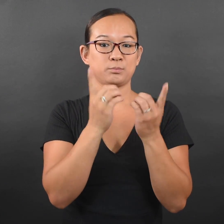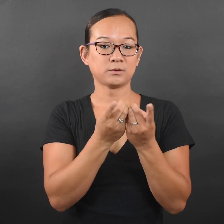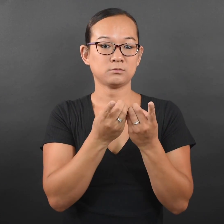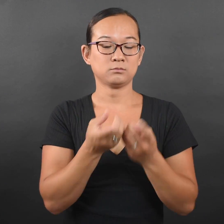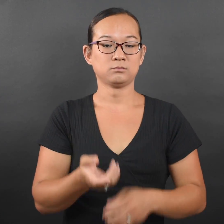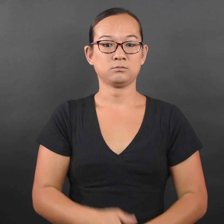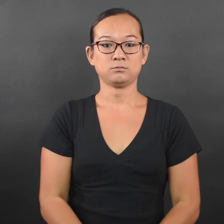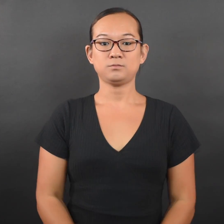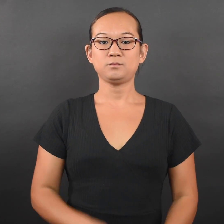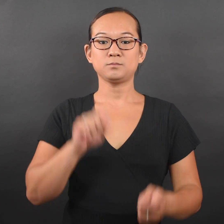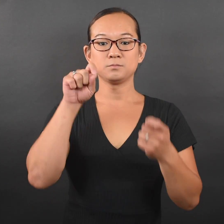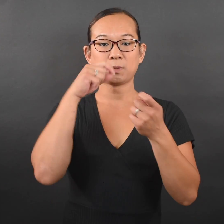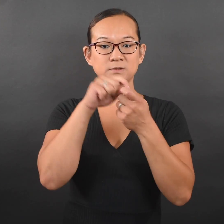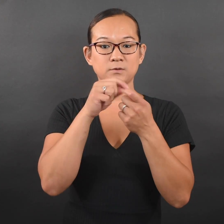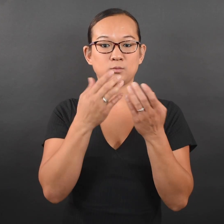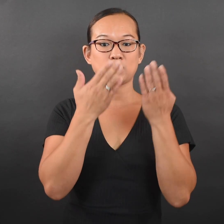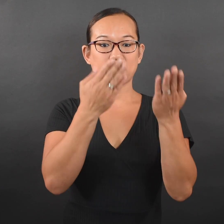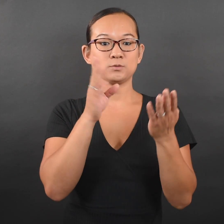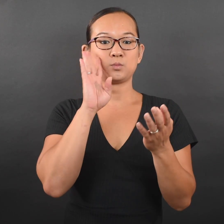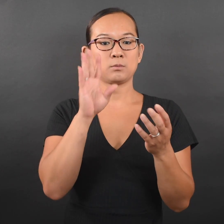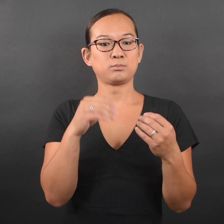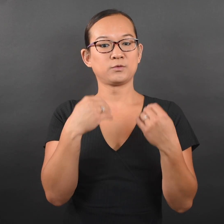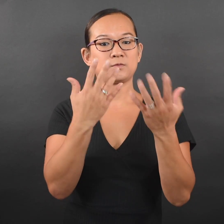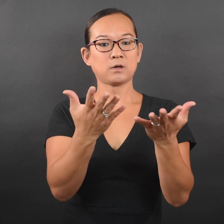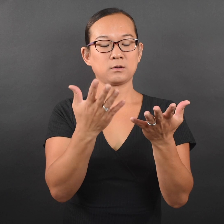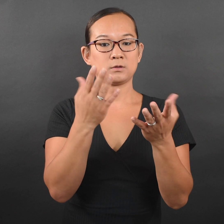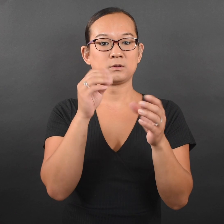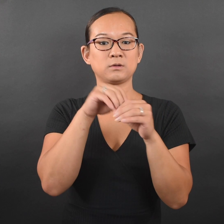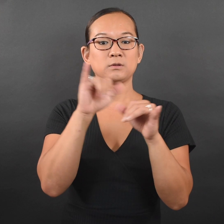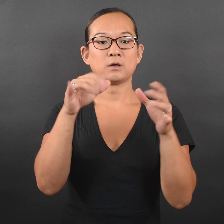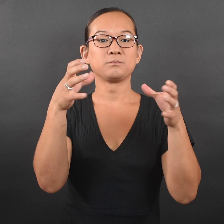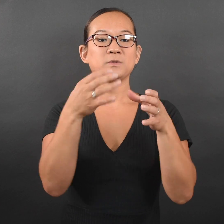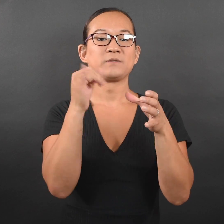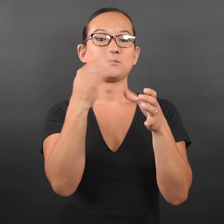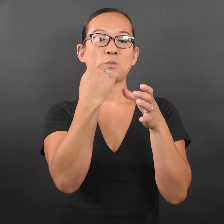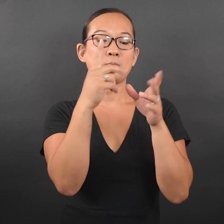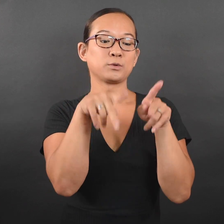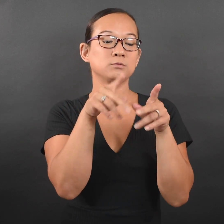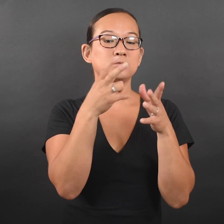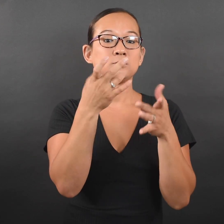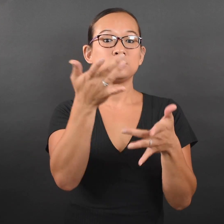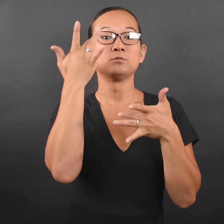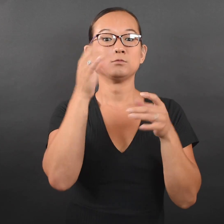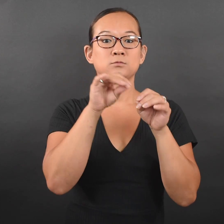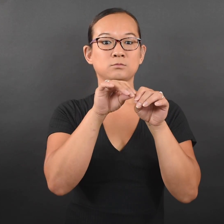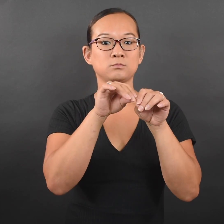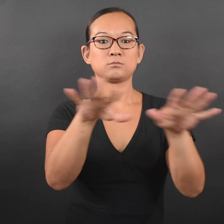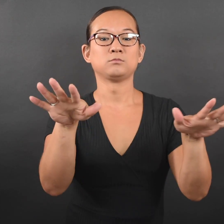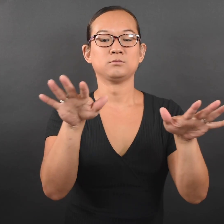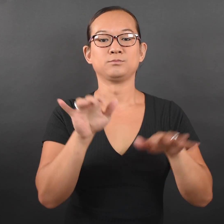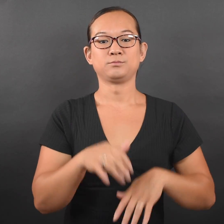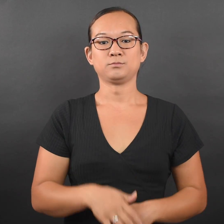● Specific recommendations will be provided in the setting of clusters or an outbreak.